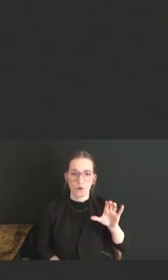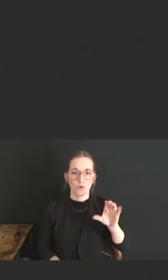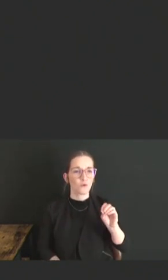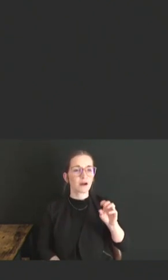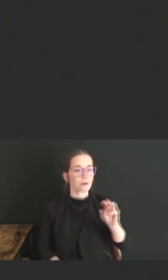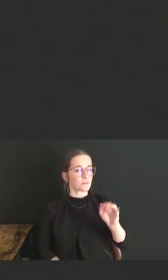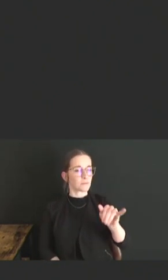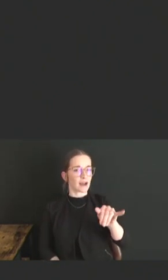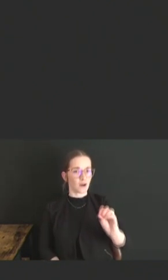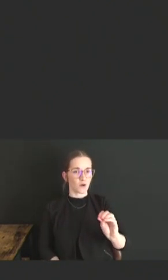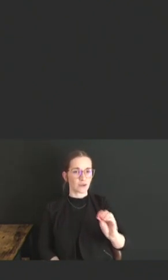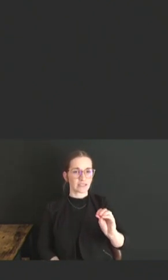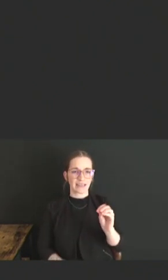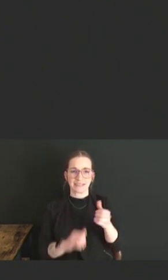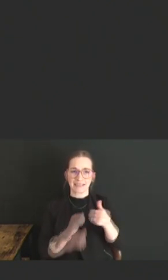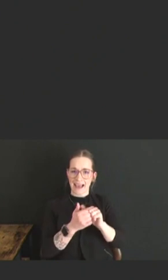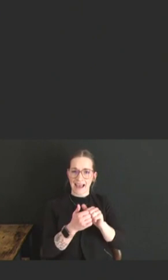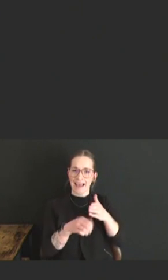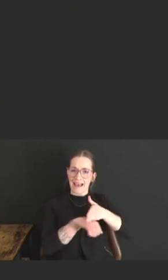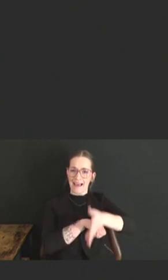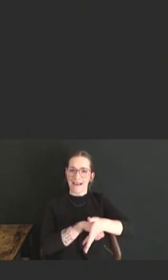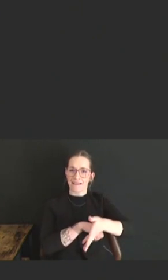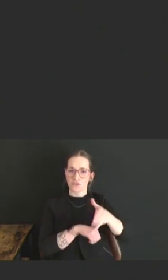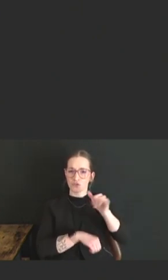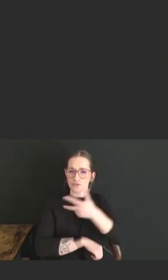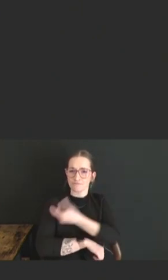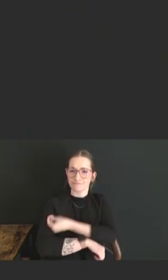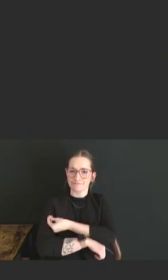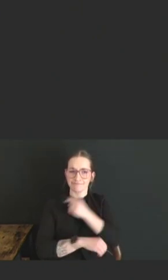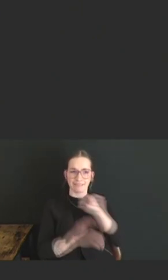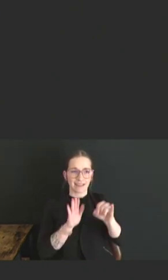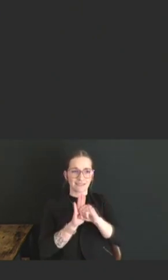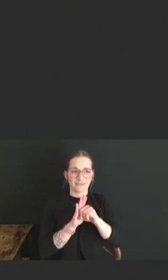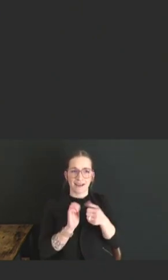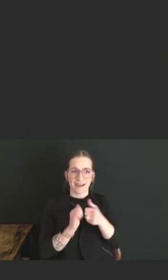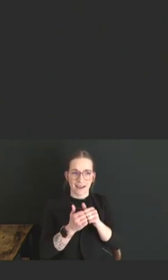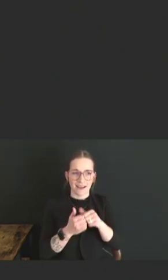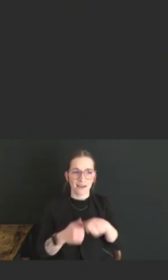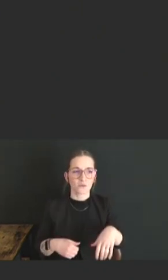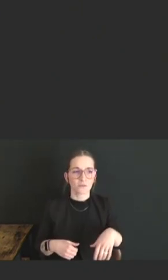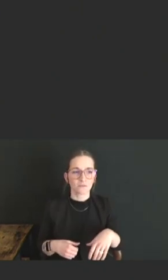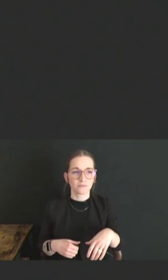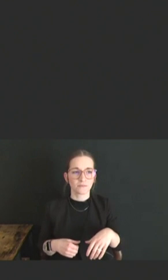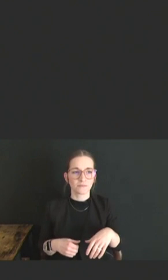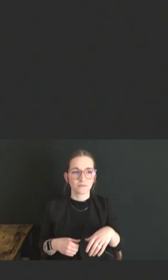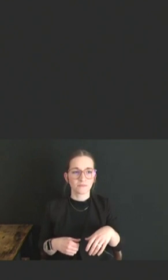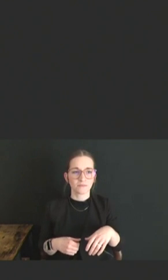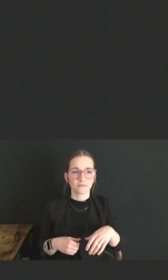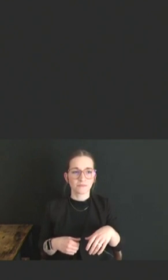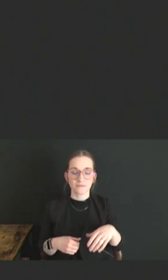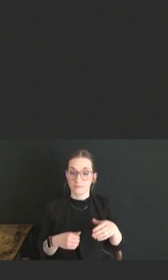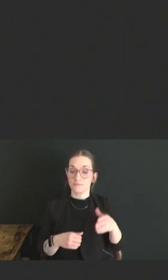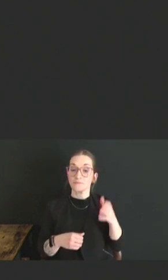COVID-19 vaccination was identified. Myocarditis after an mRNA COVID-19 vaccination was identified